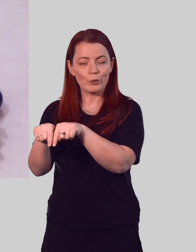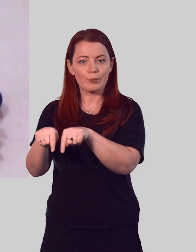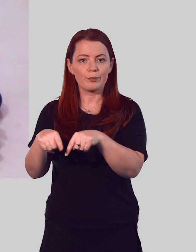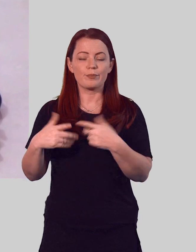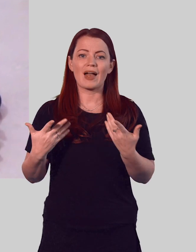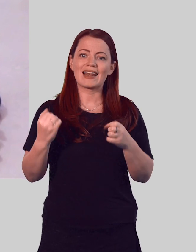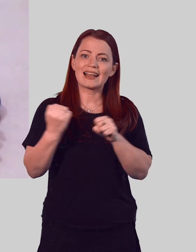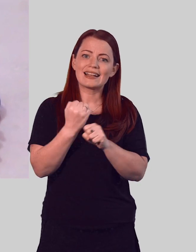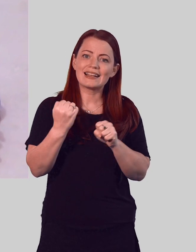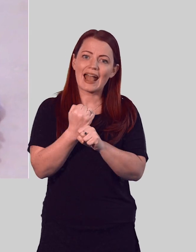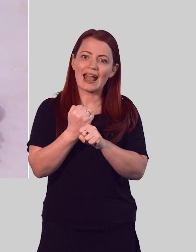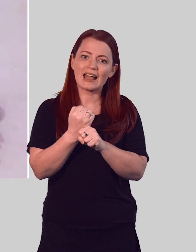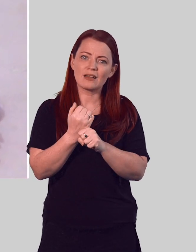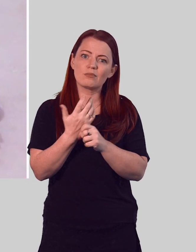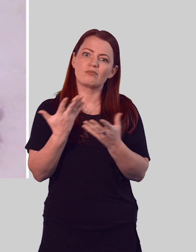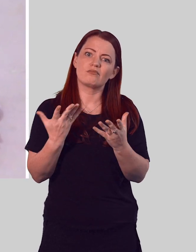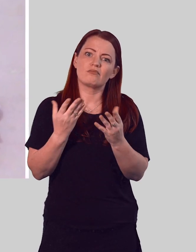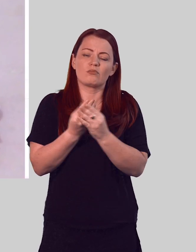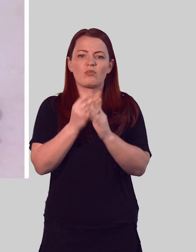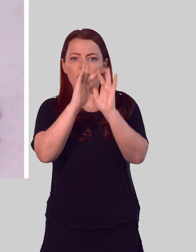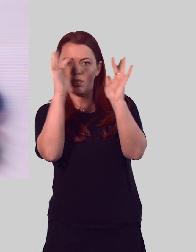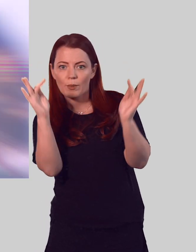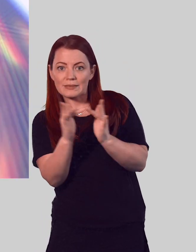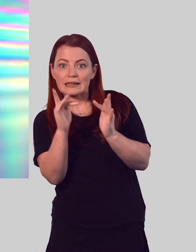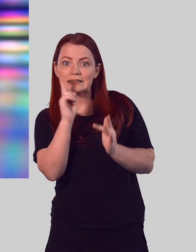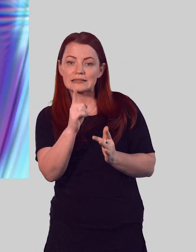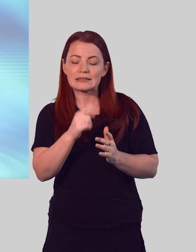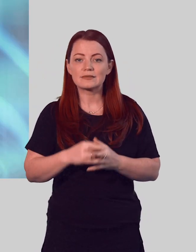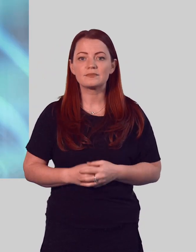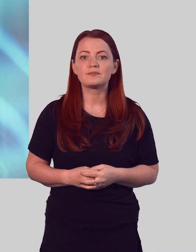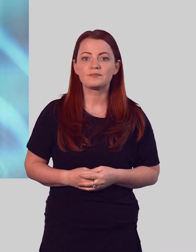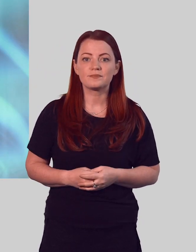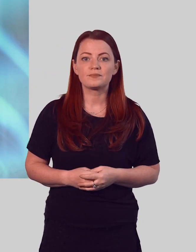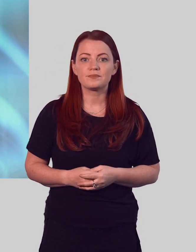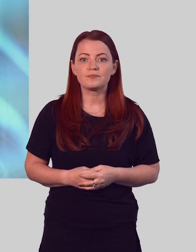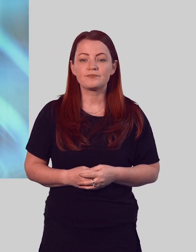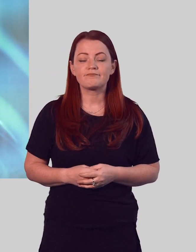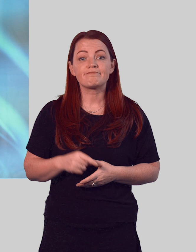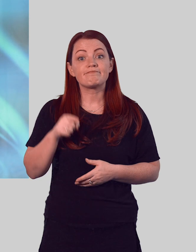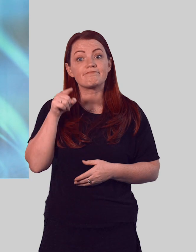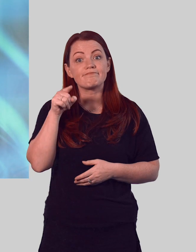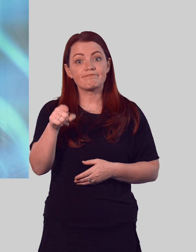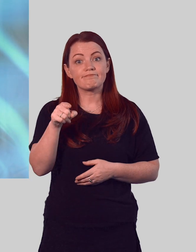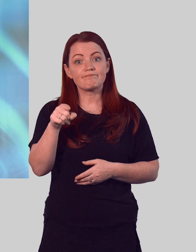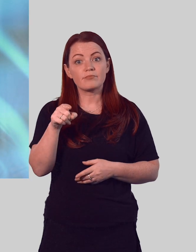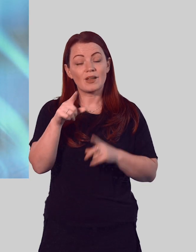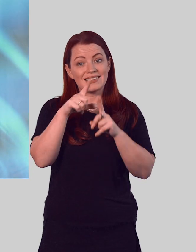through an interactive website. This was a digital-born participatory piece